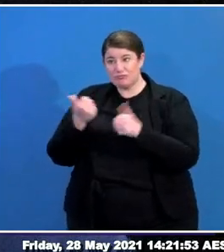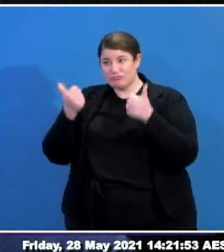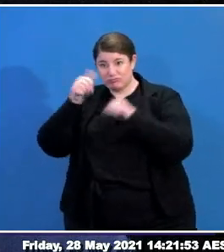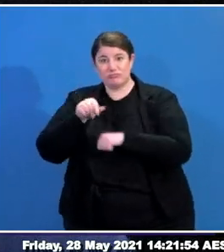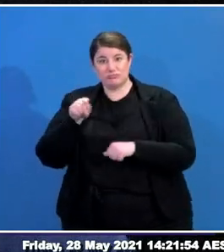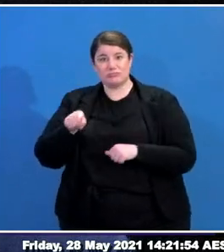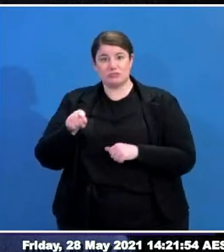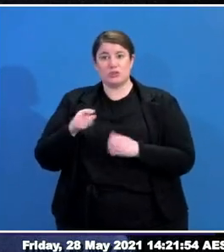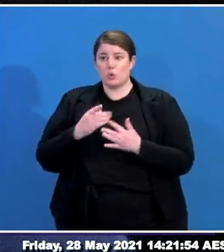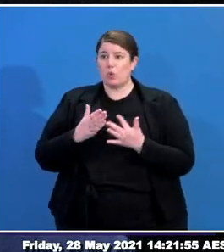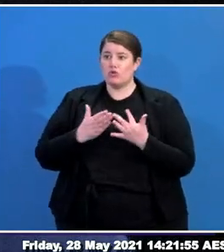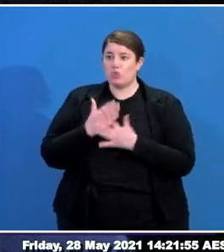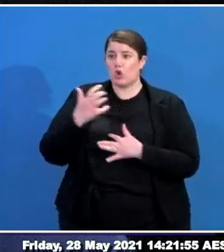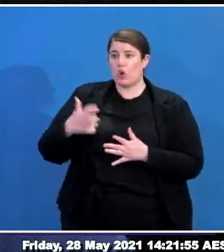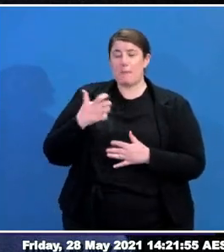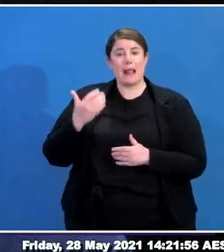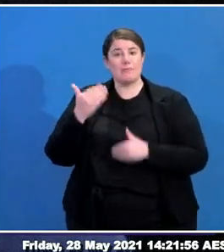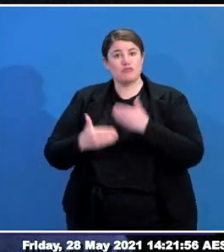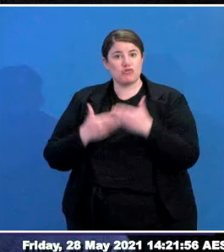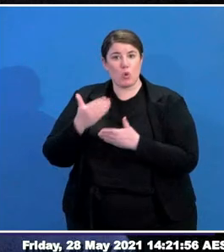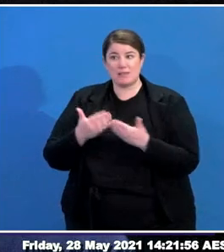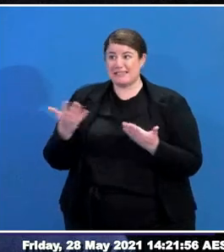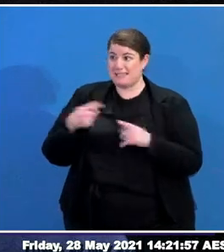course of a complaint, depending on where the complaint comes from, the